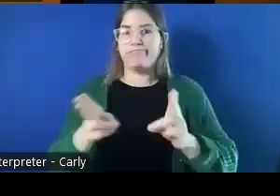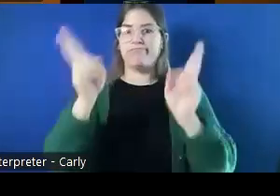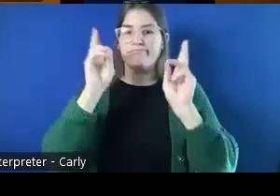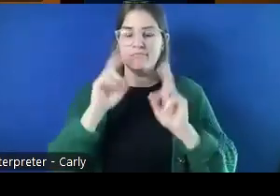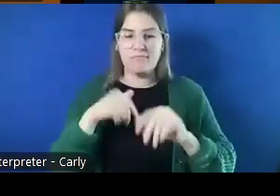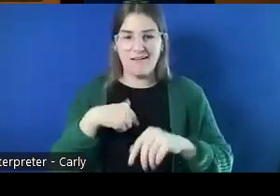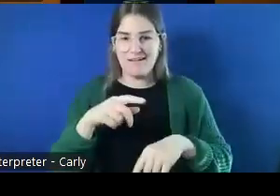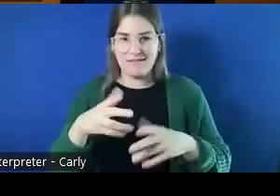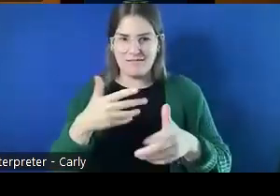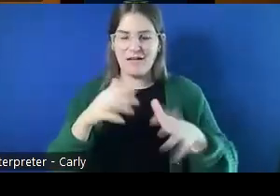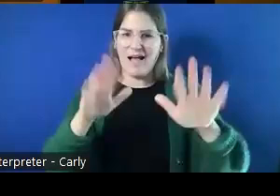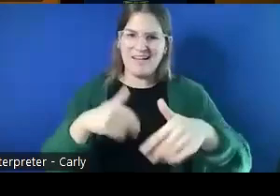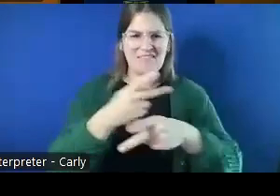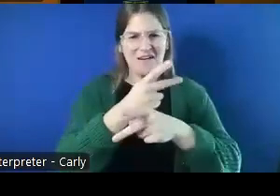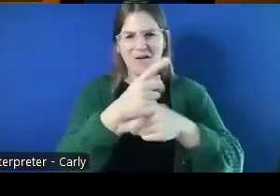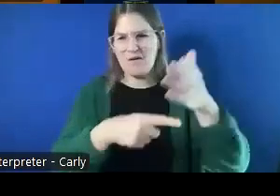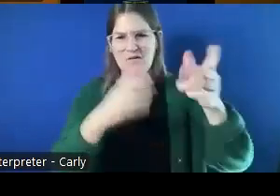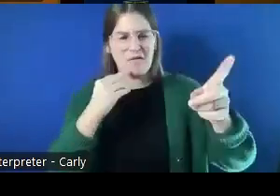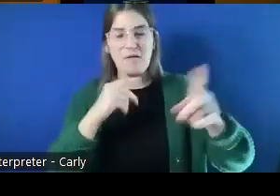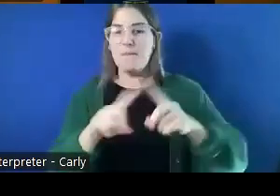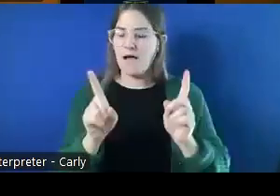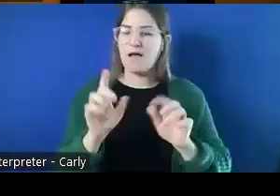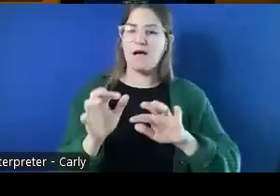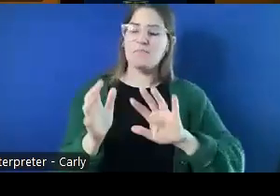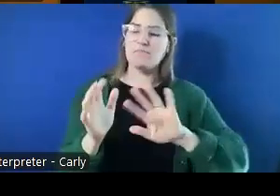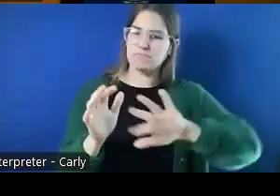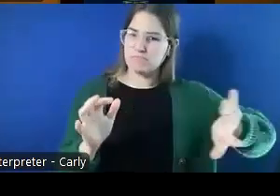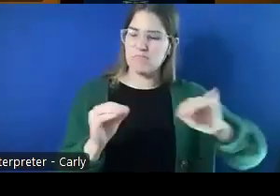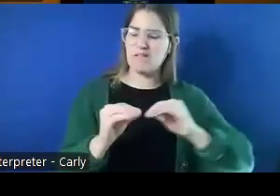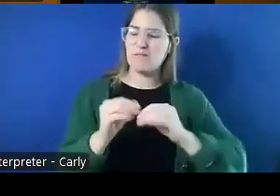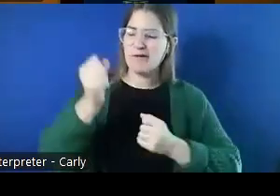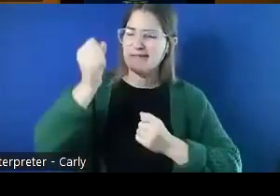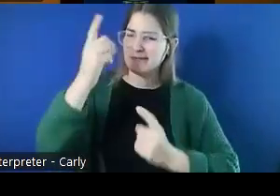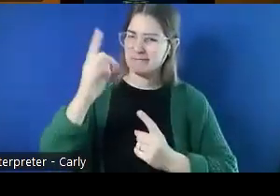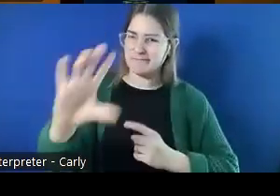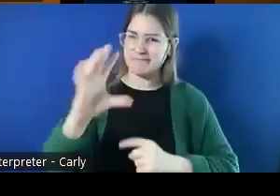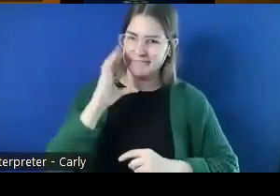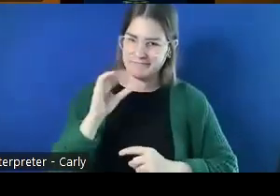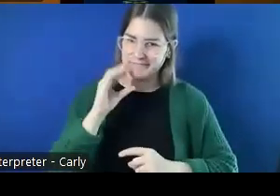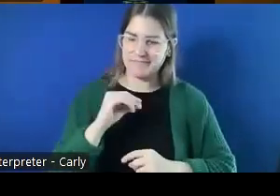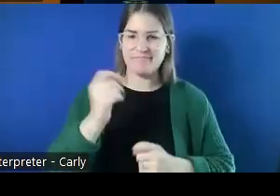through but really empathize what you know one or the other is feeling so the the this intervention